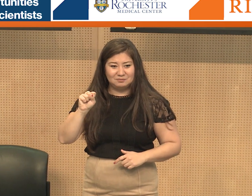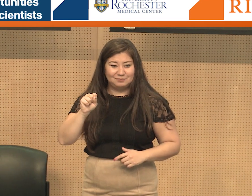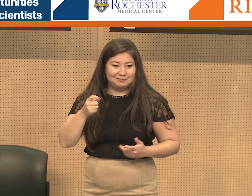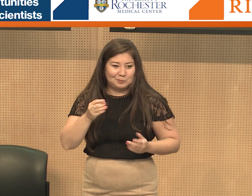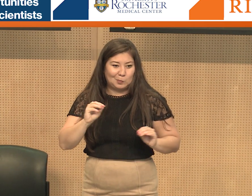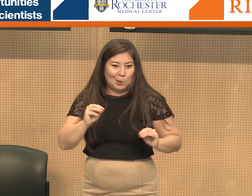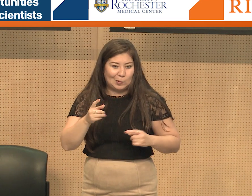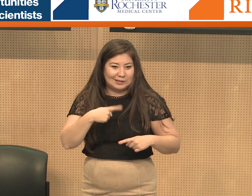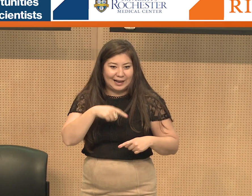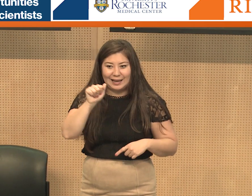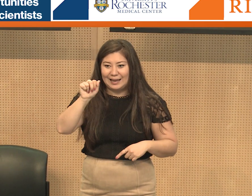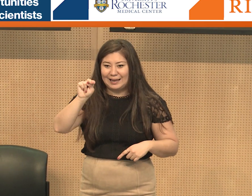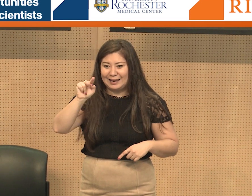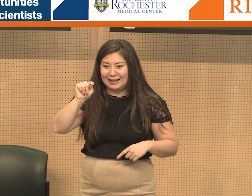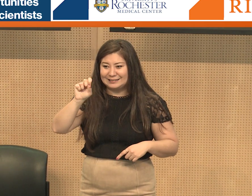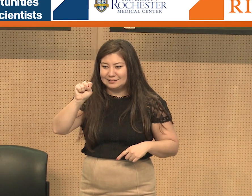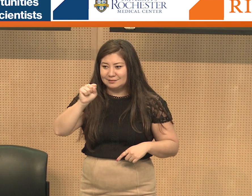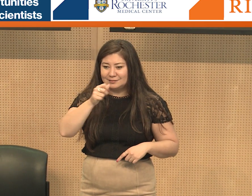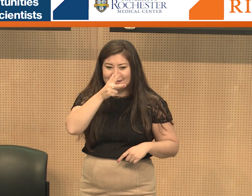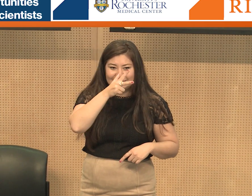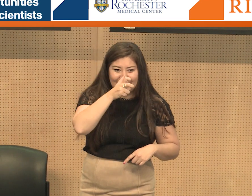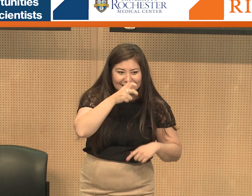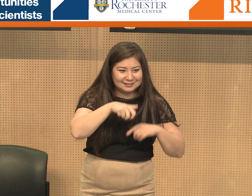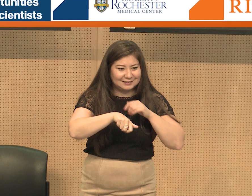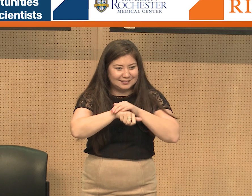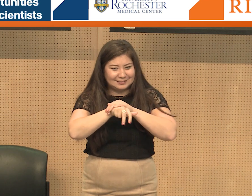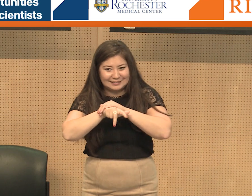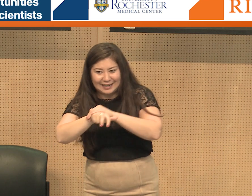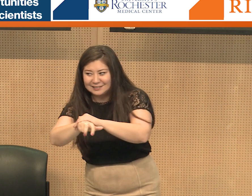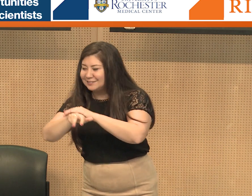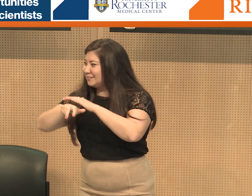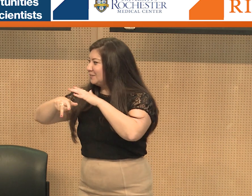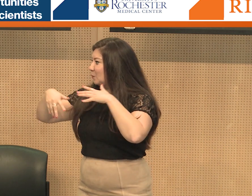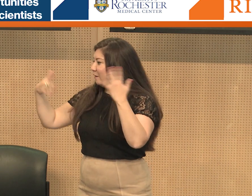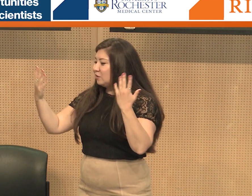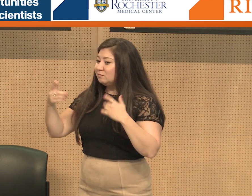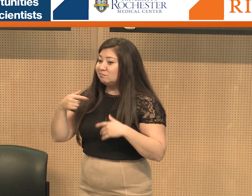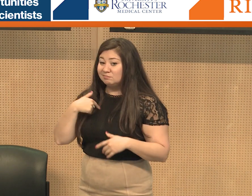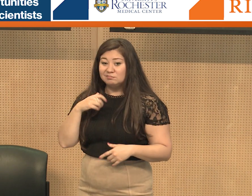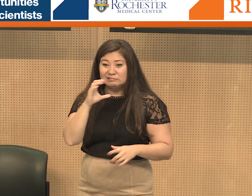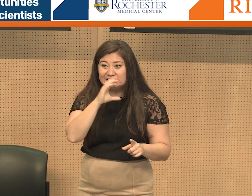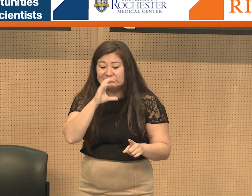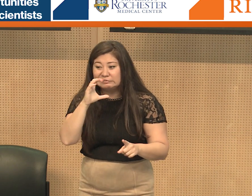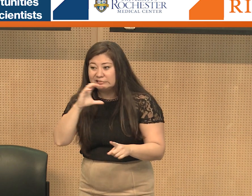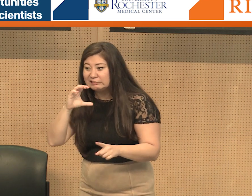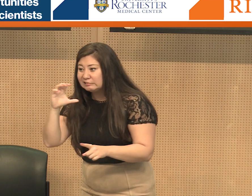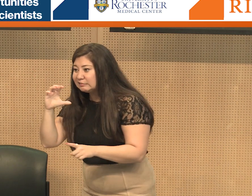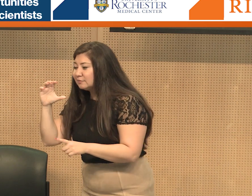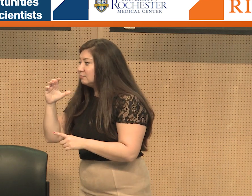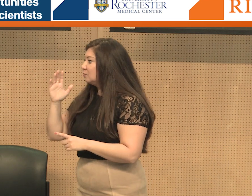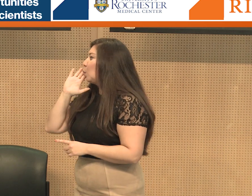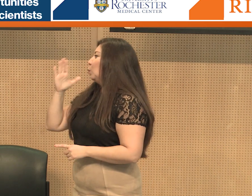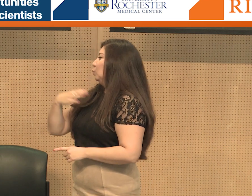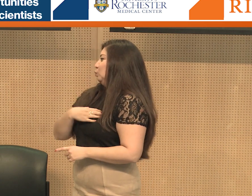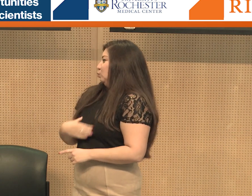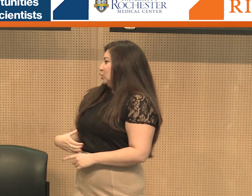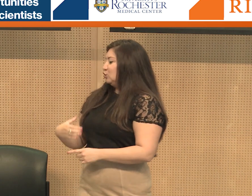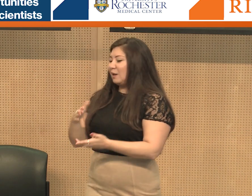For example, the sign for "ant," the bug, ant. You might search for several minutes